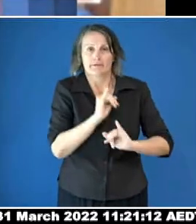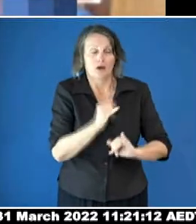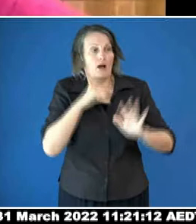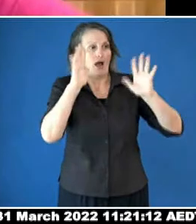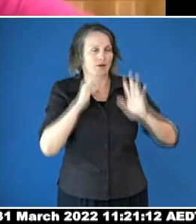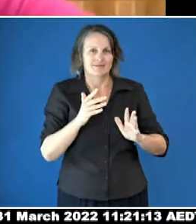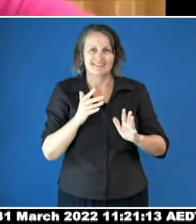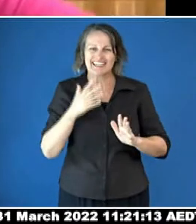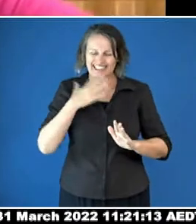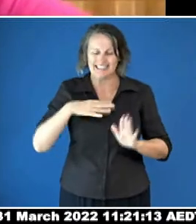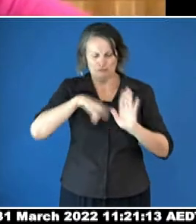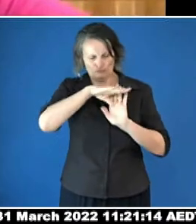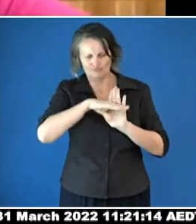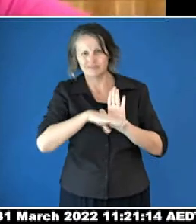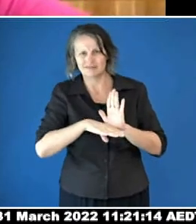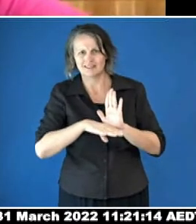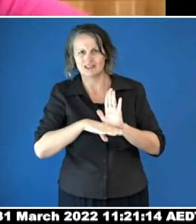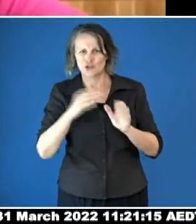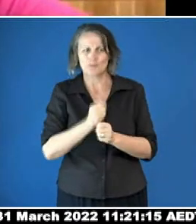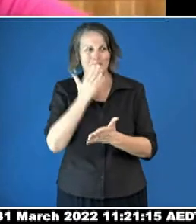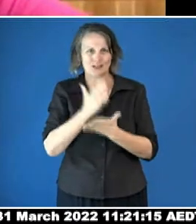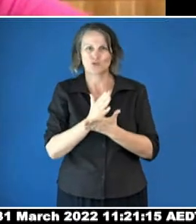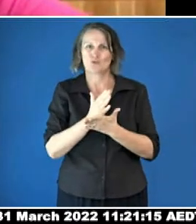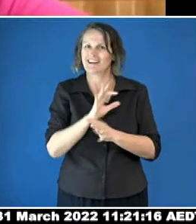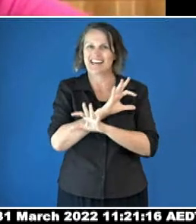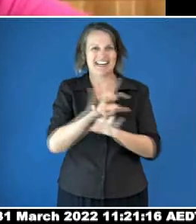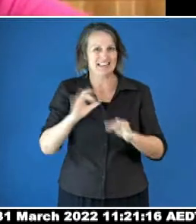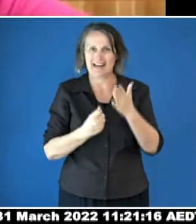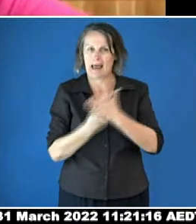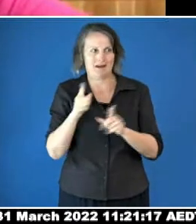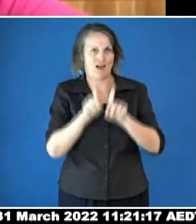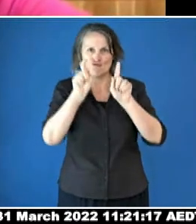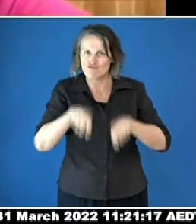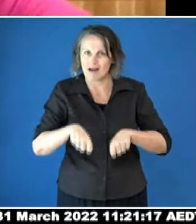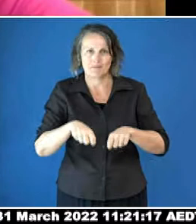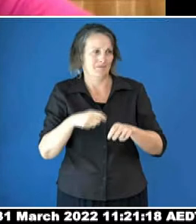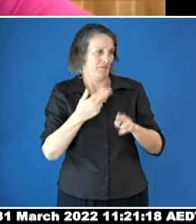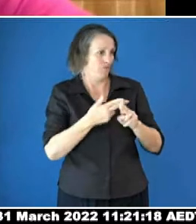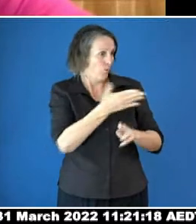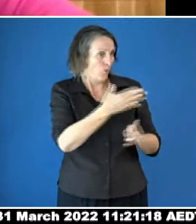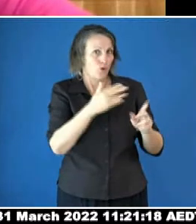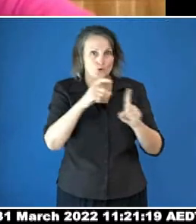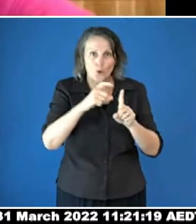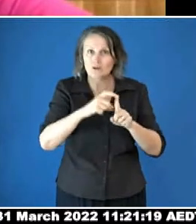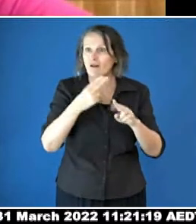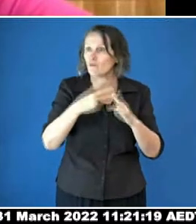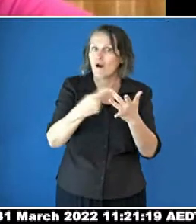having some clearer safeguards to ensure that Niky and others who go to the respite